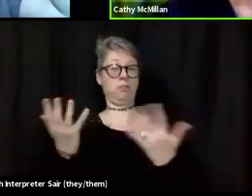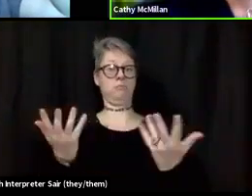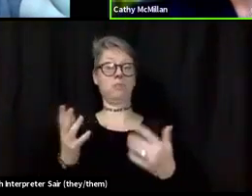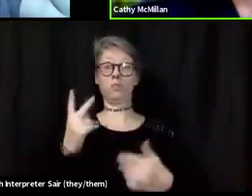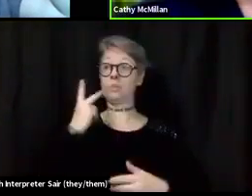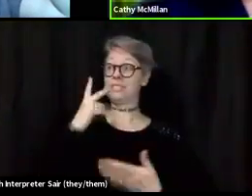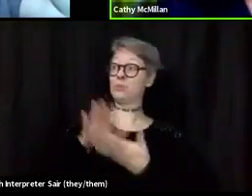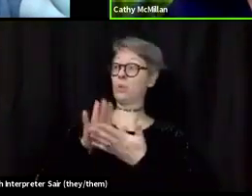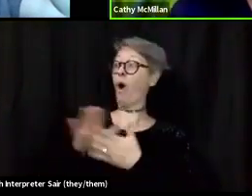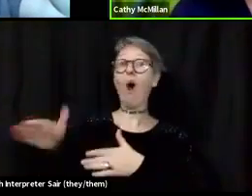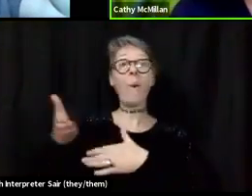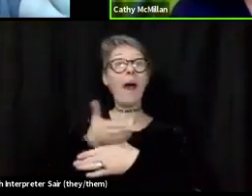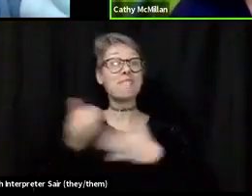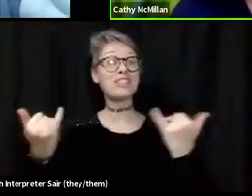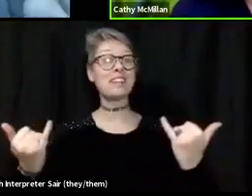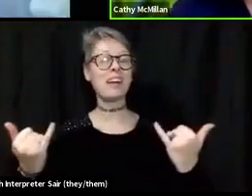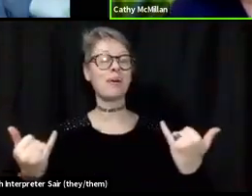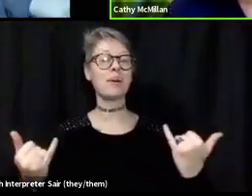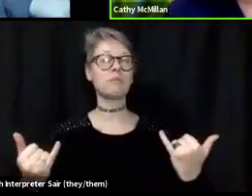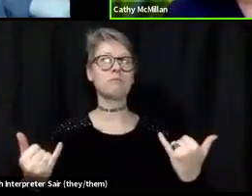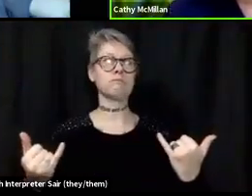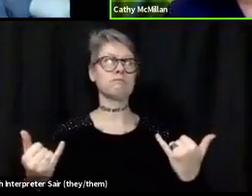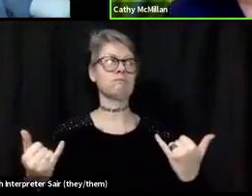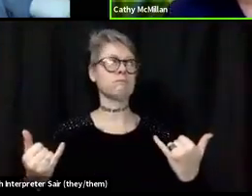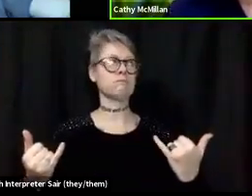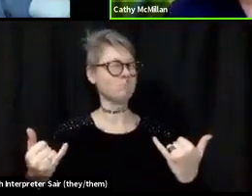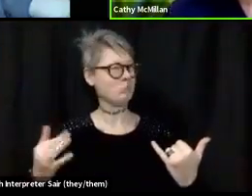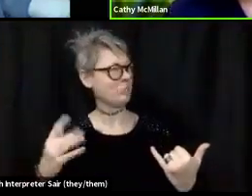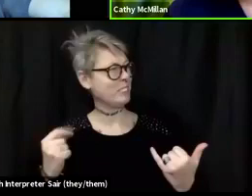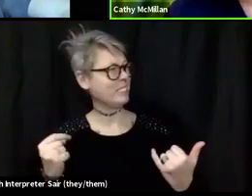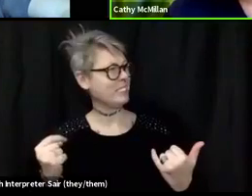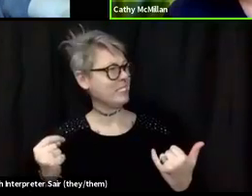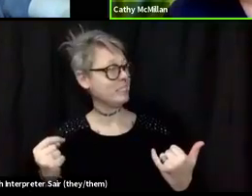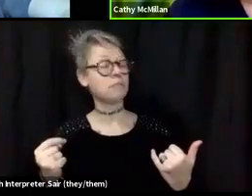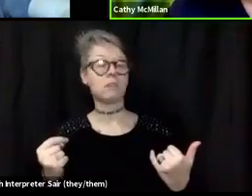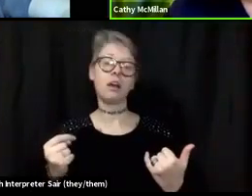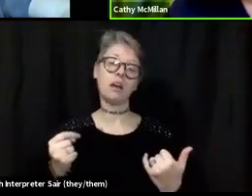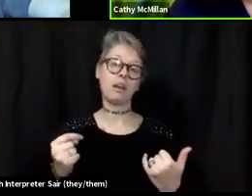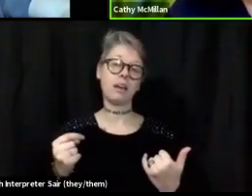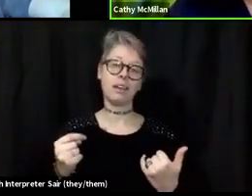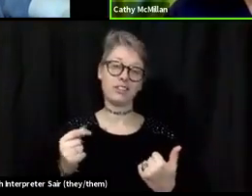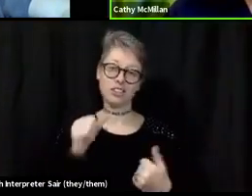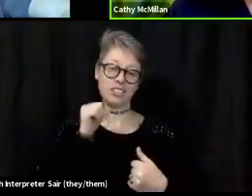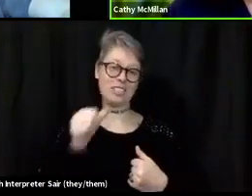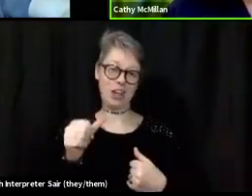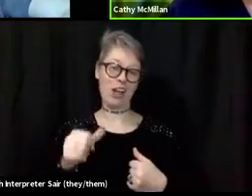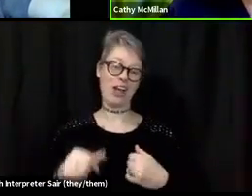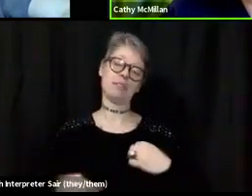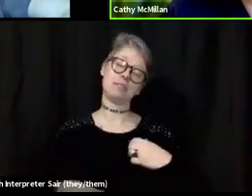average or something like that so when the school goes oh look she's average like. . It's like, No, she's not